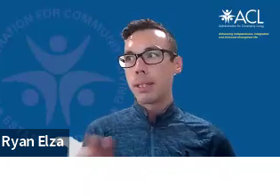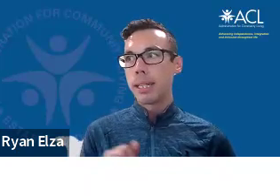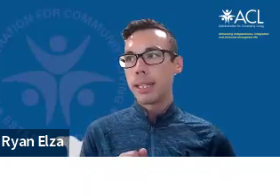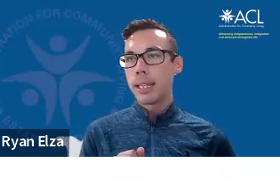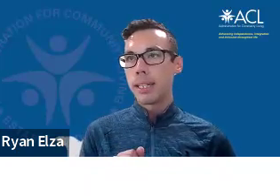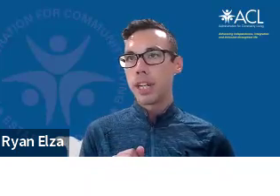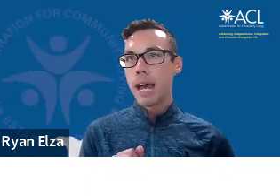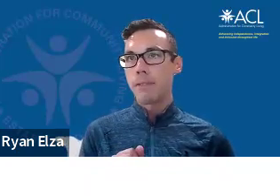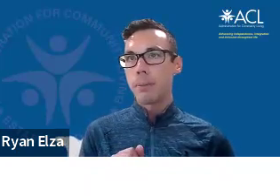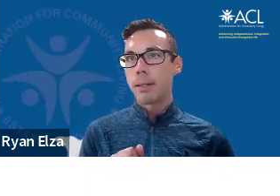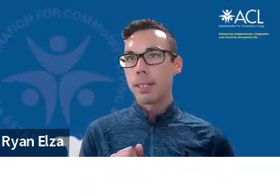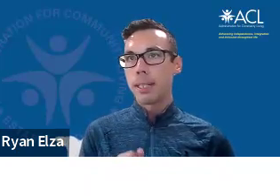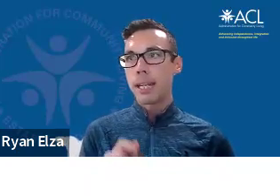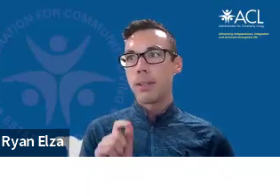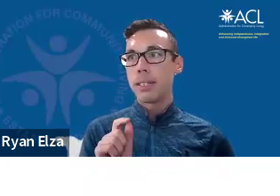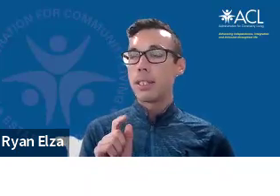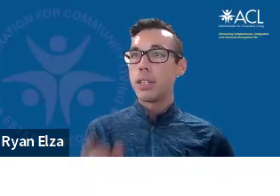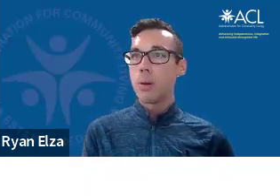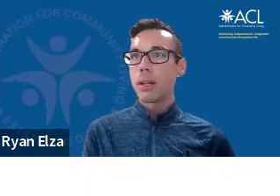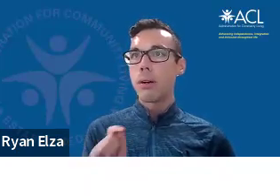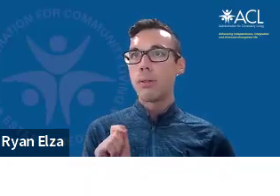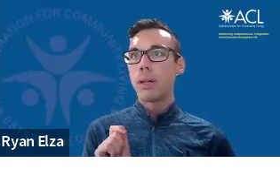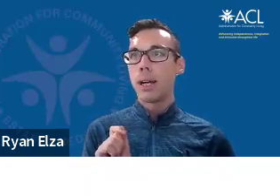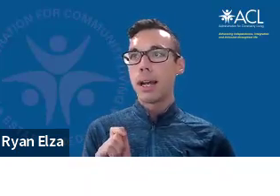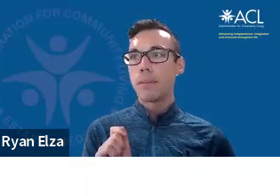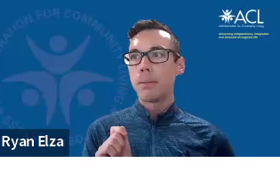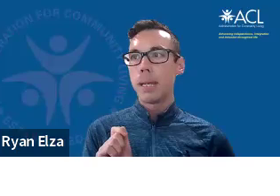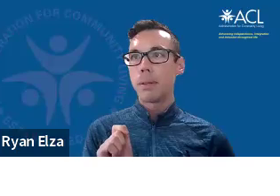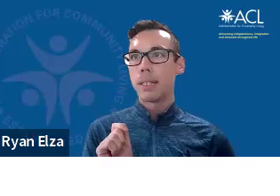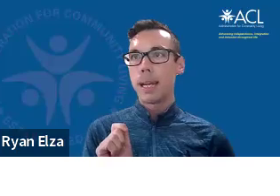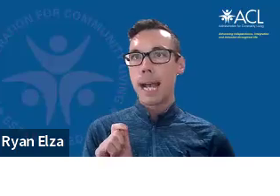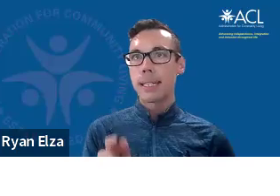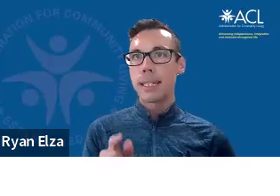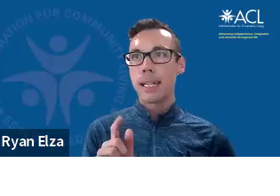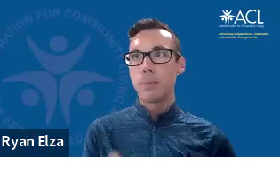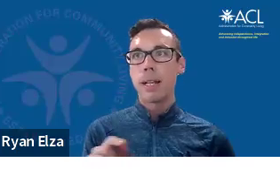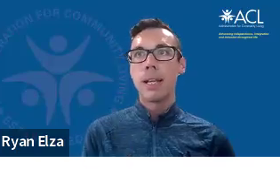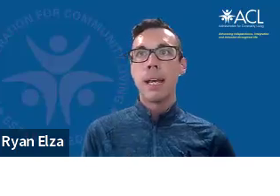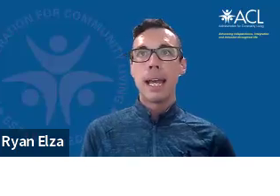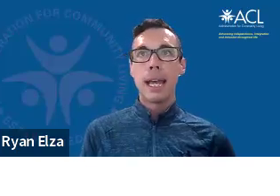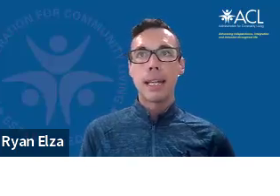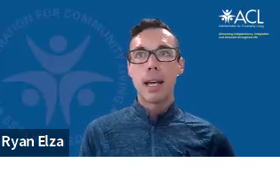drop a link in the chat for you to see. You can see the QR code to be able to access it as well,